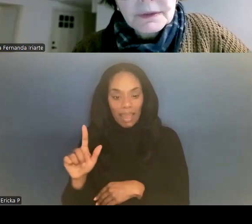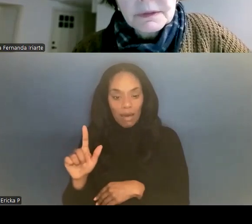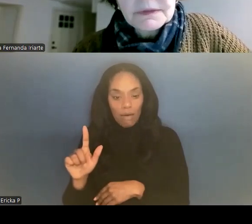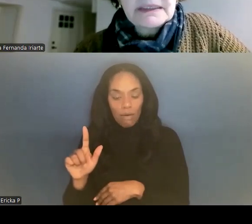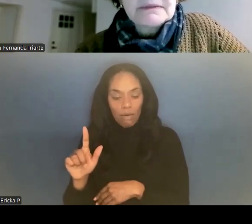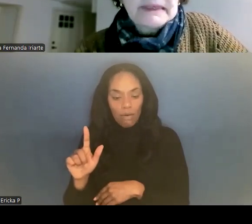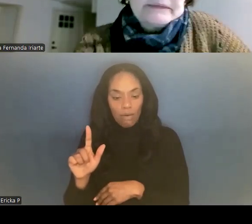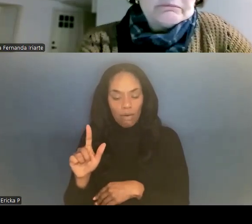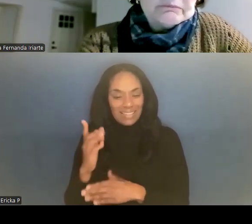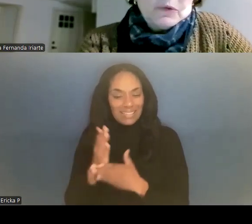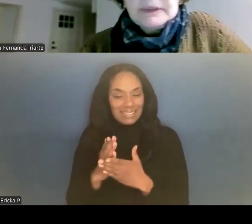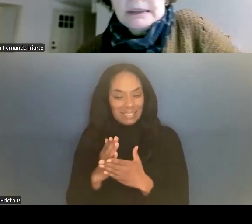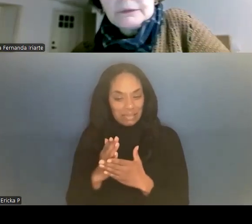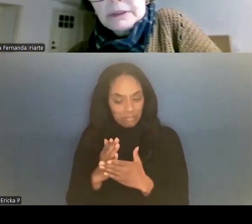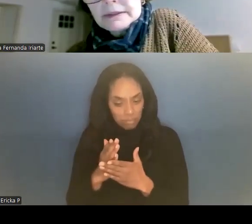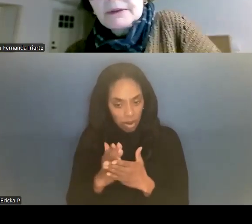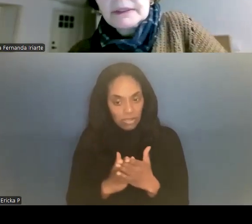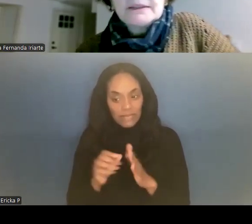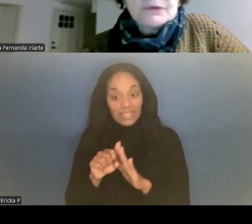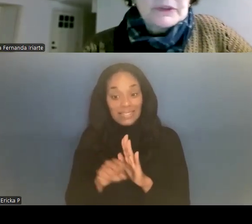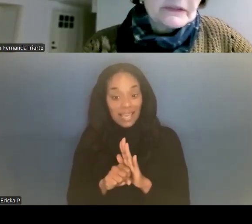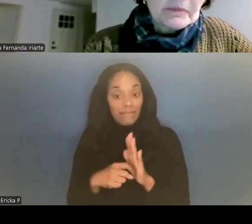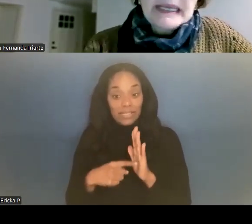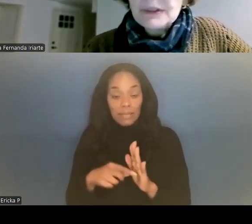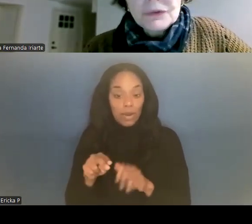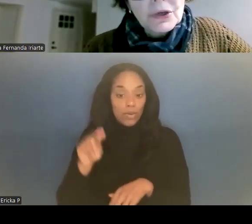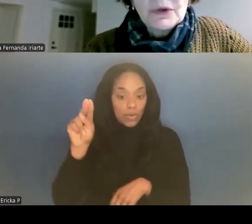of the state, like Northern California, Southern California, some counties, no.